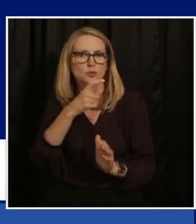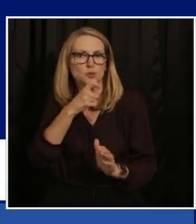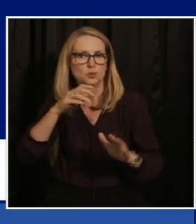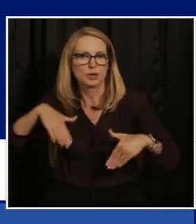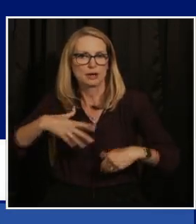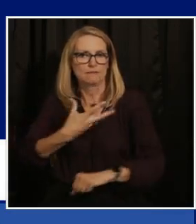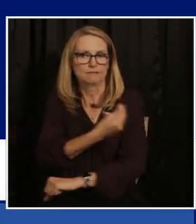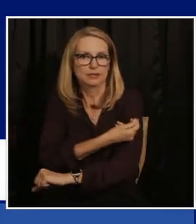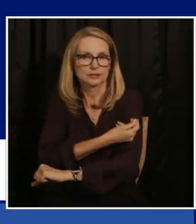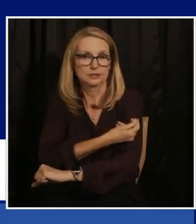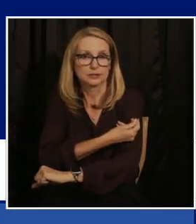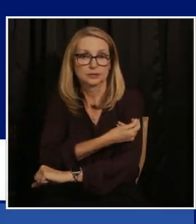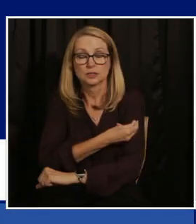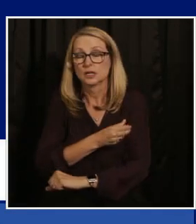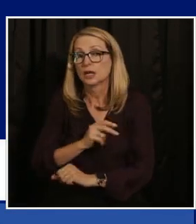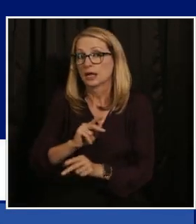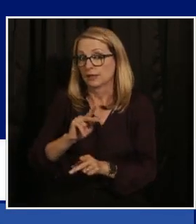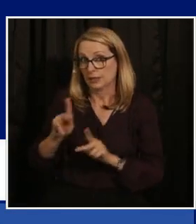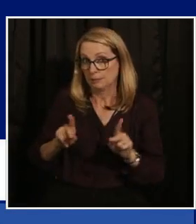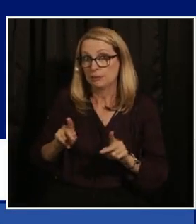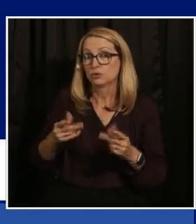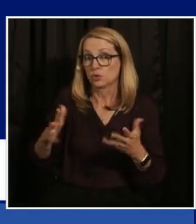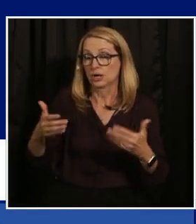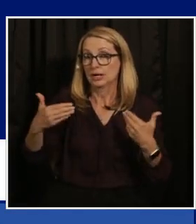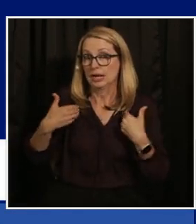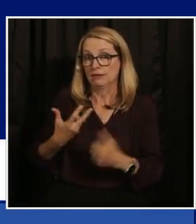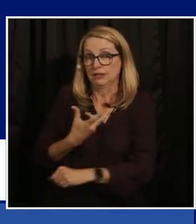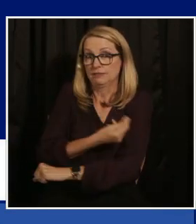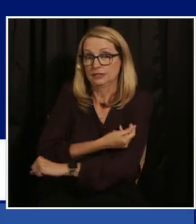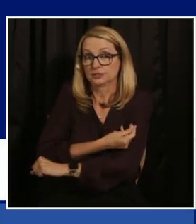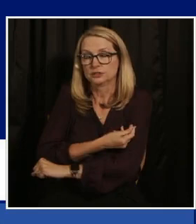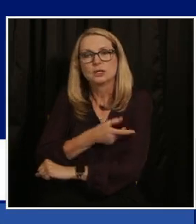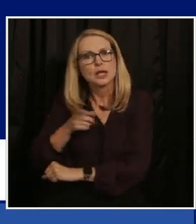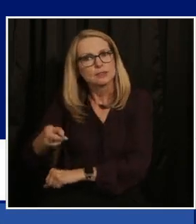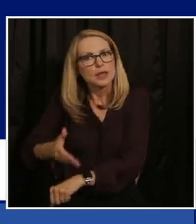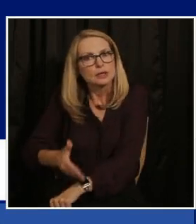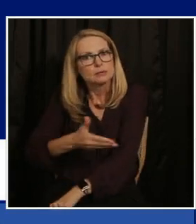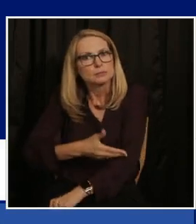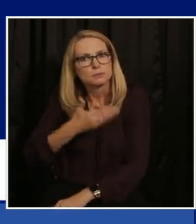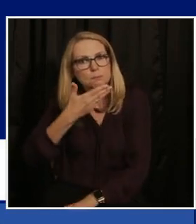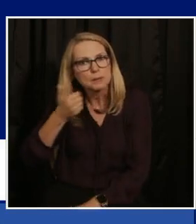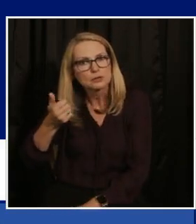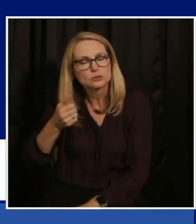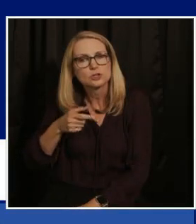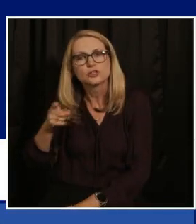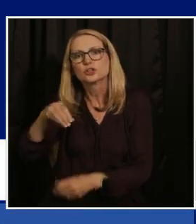a minority of the hospitalizations have better outcomes they're in the hospital shorter and they're more likely to get out